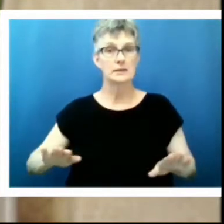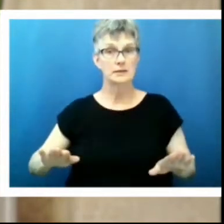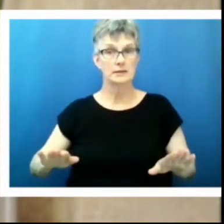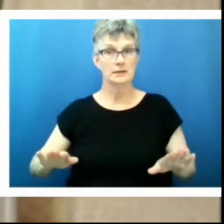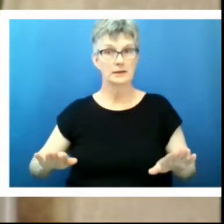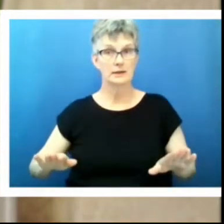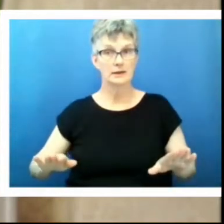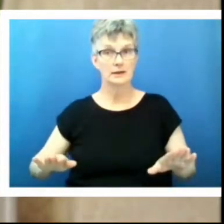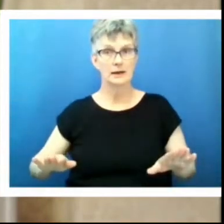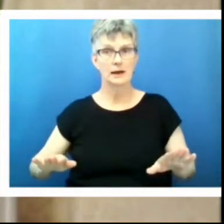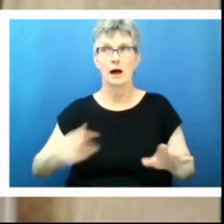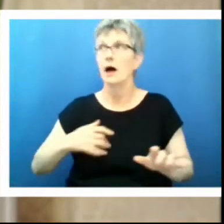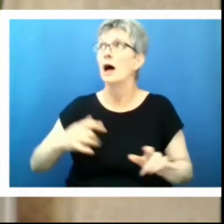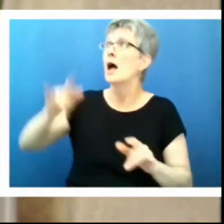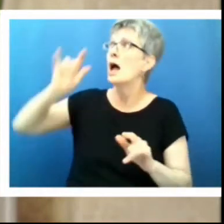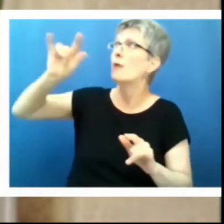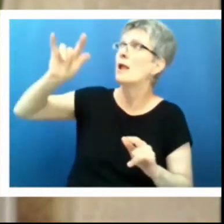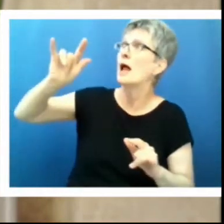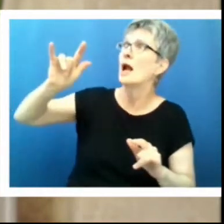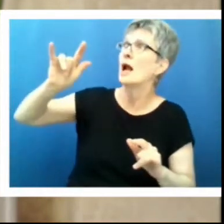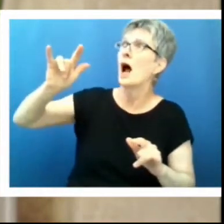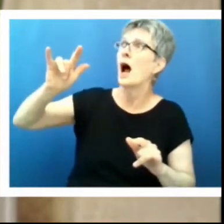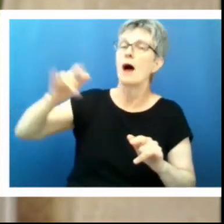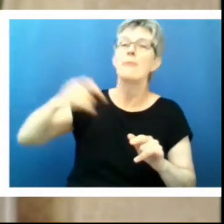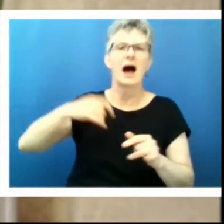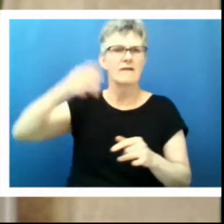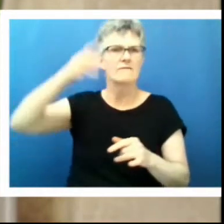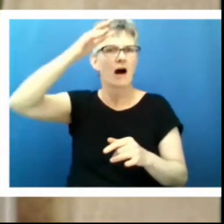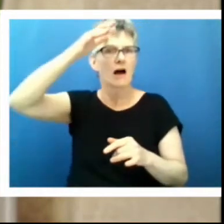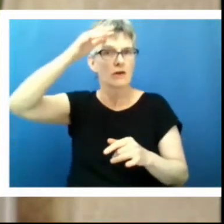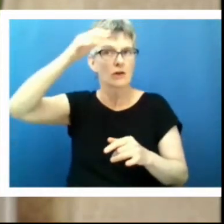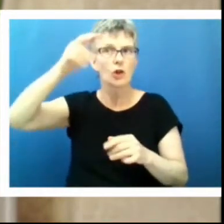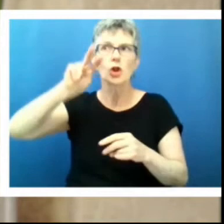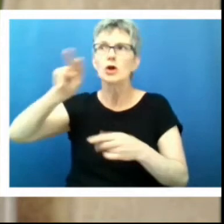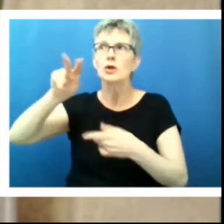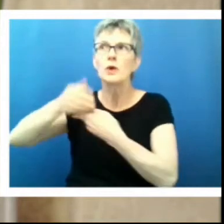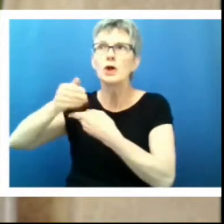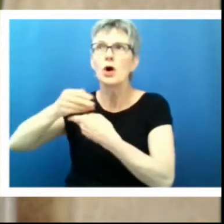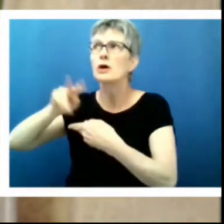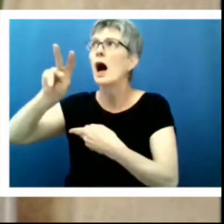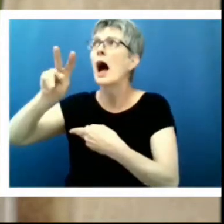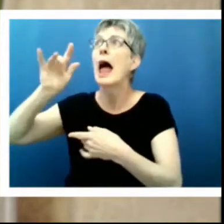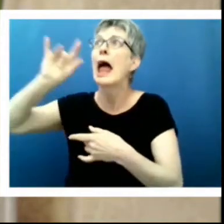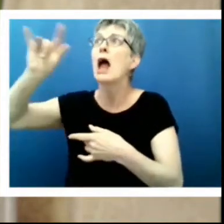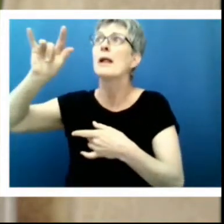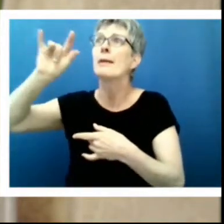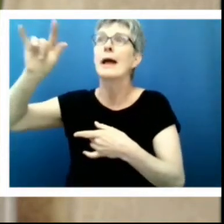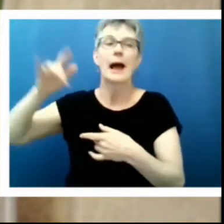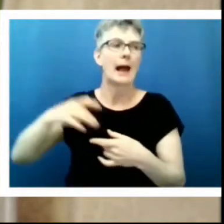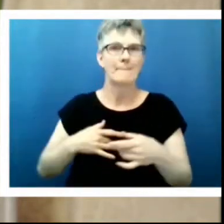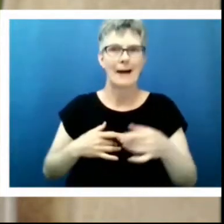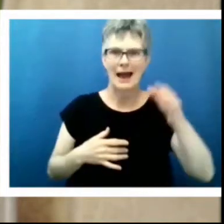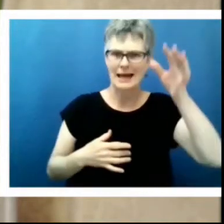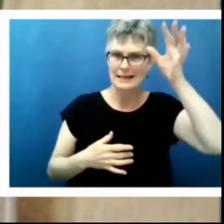Airplane, airplane, cries my father looking out the window. My dad is three years old.